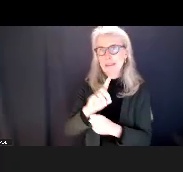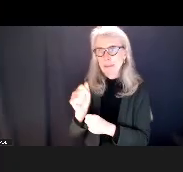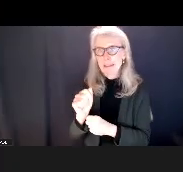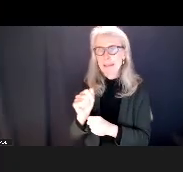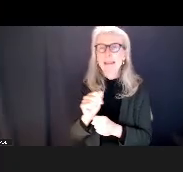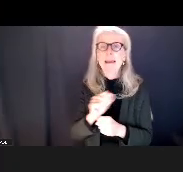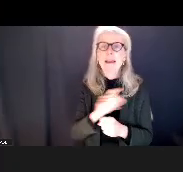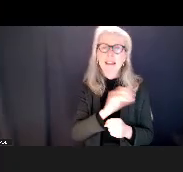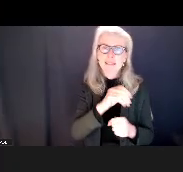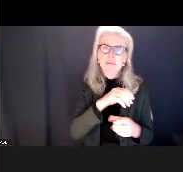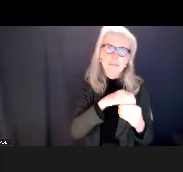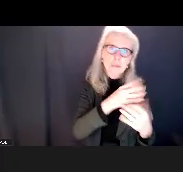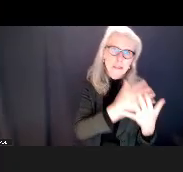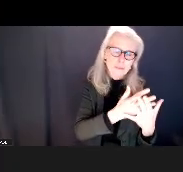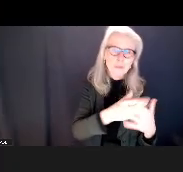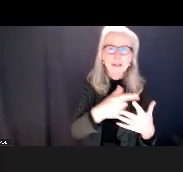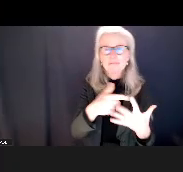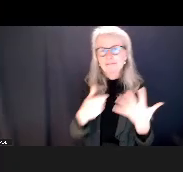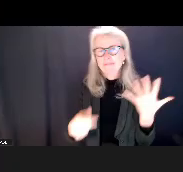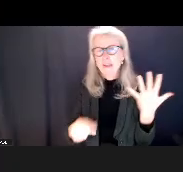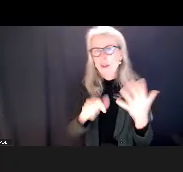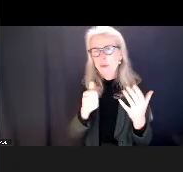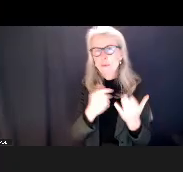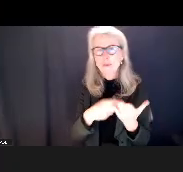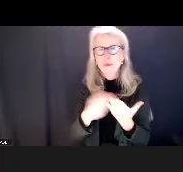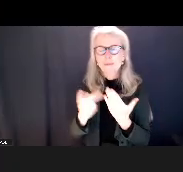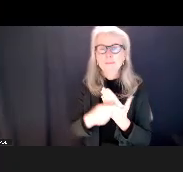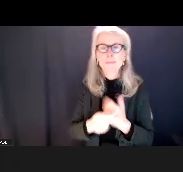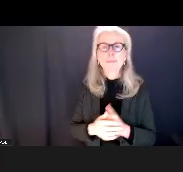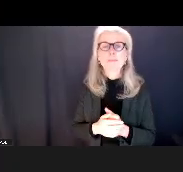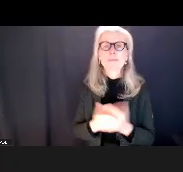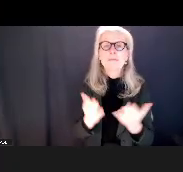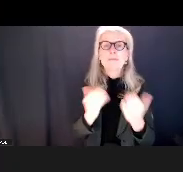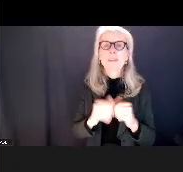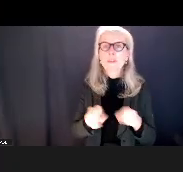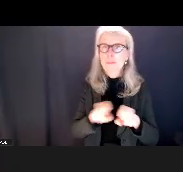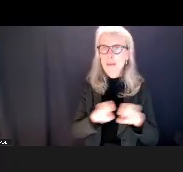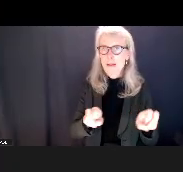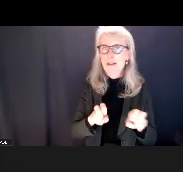I'm starting today's panel on legislated disability poverty with a presentation titled